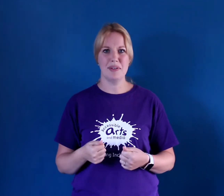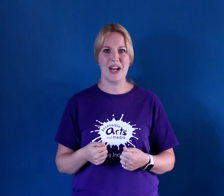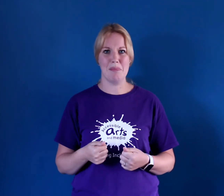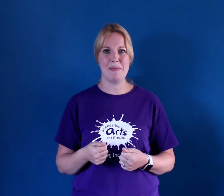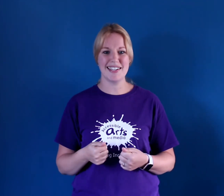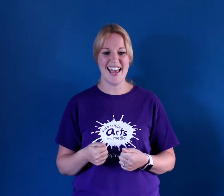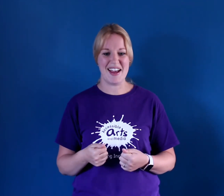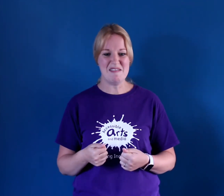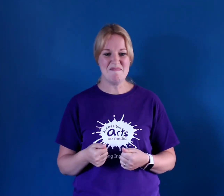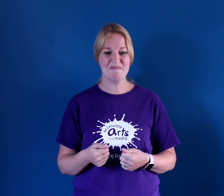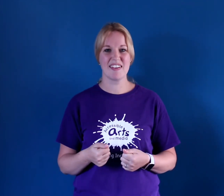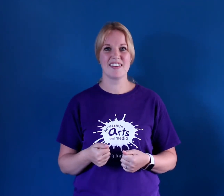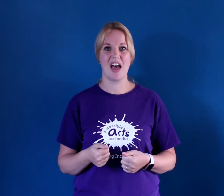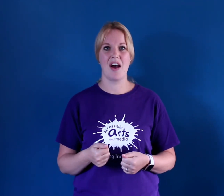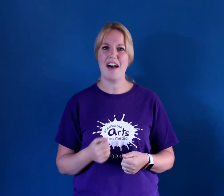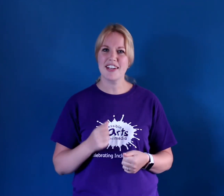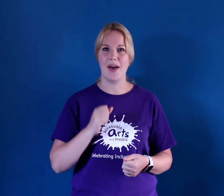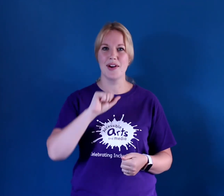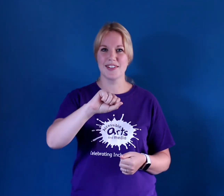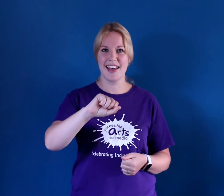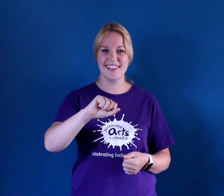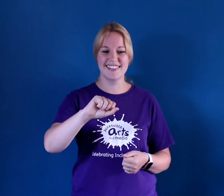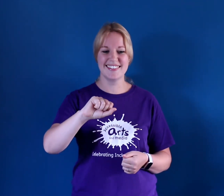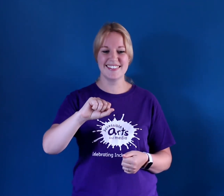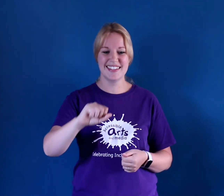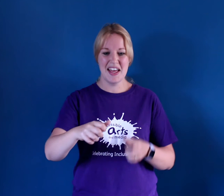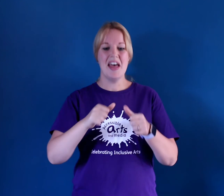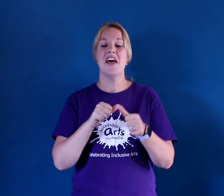That was a long bit wasn’t it? Have a go your turn.